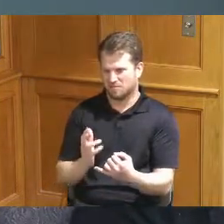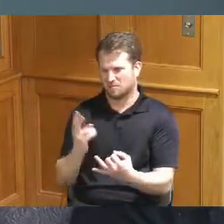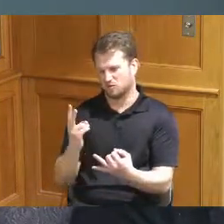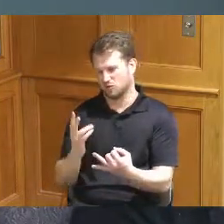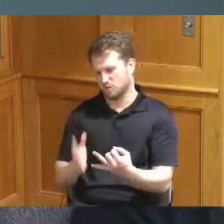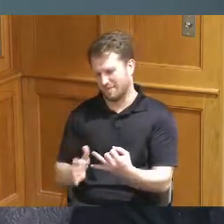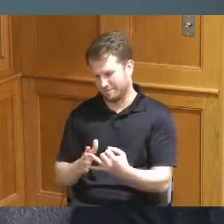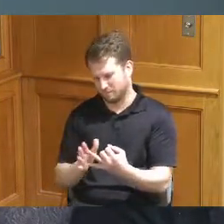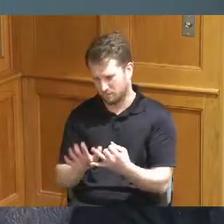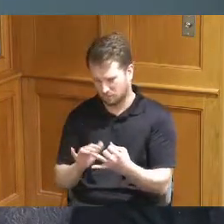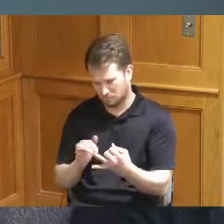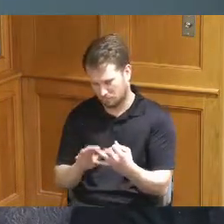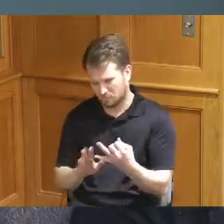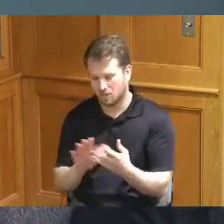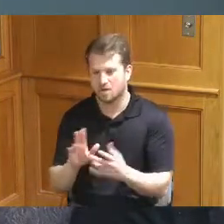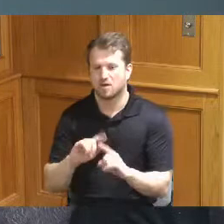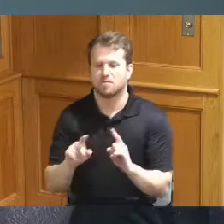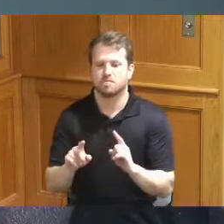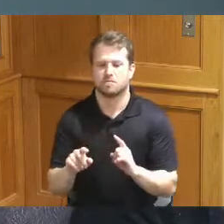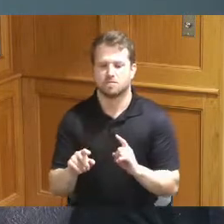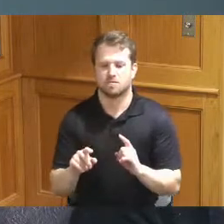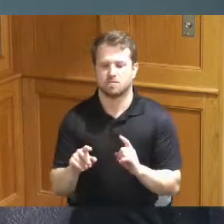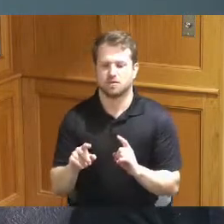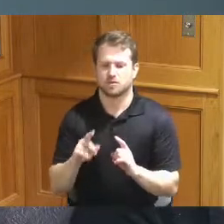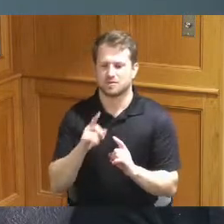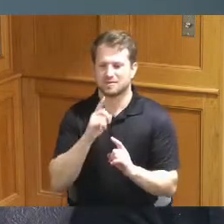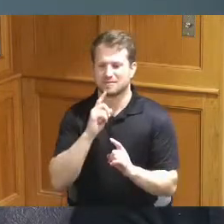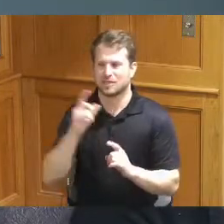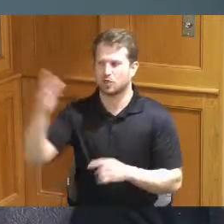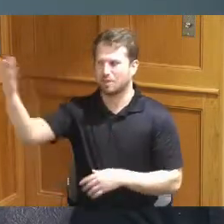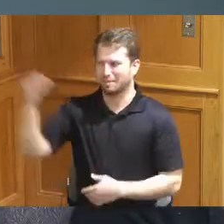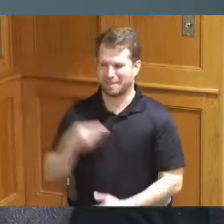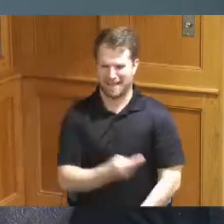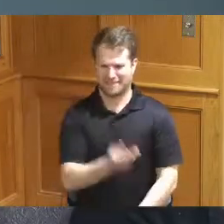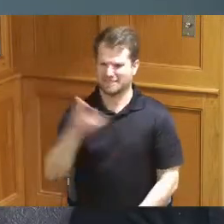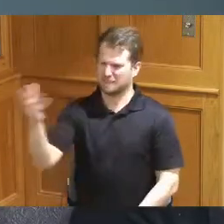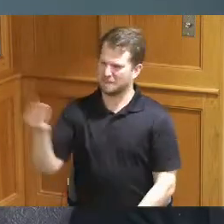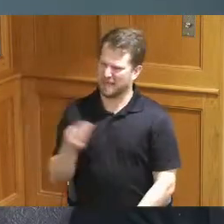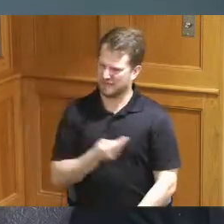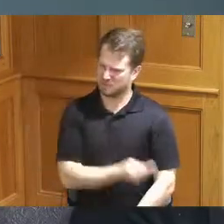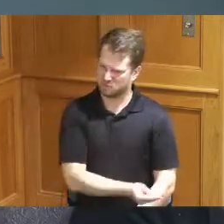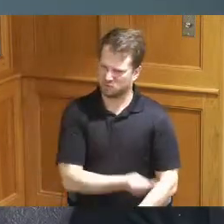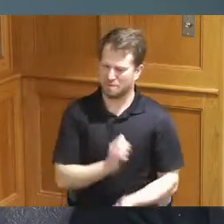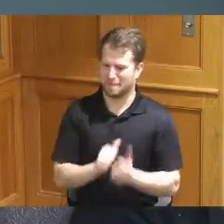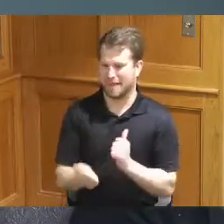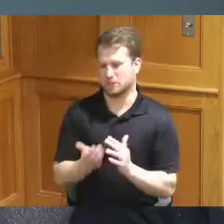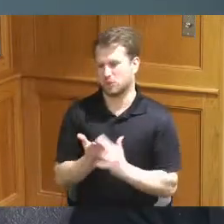you have a pass-through of 20 you you kept saying pass through the money for 22 agencies and the